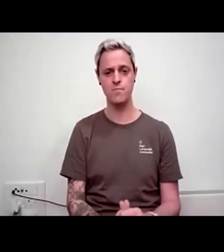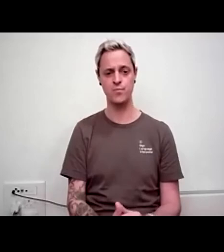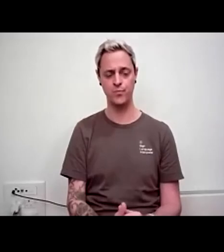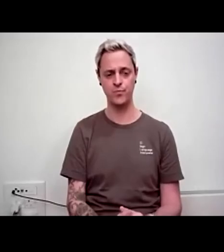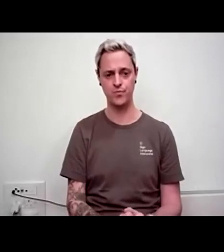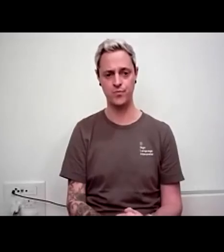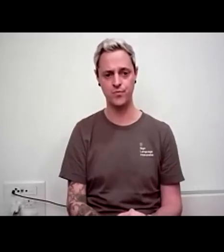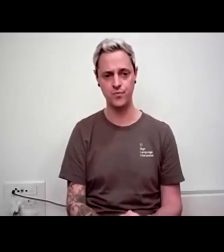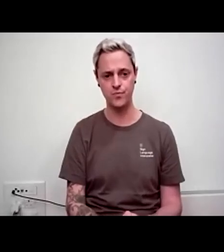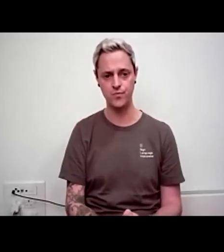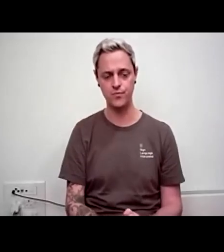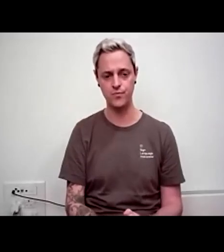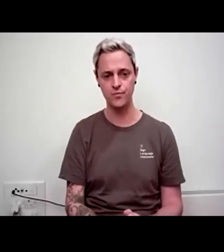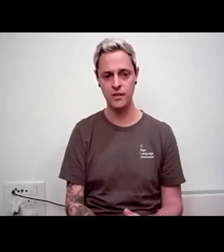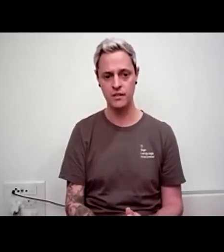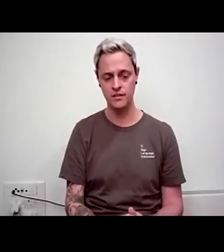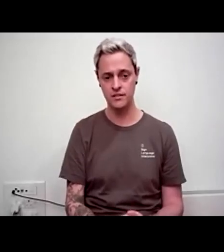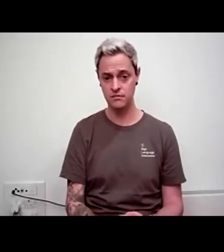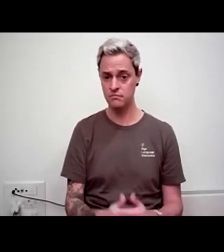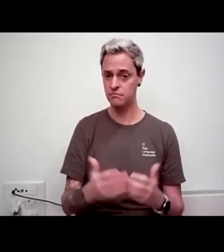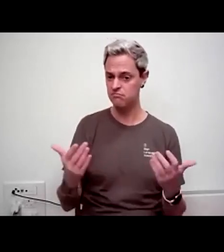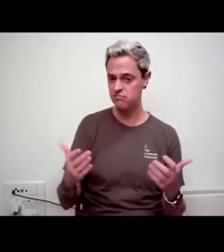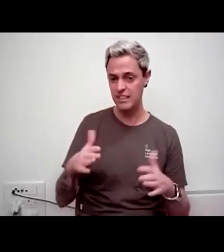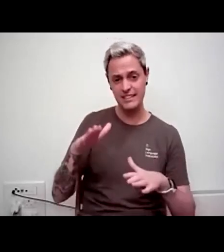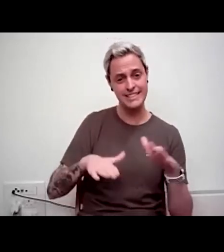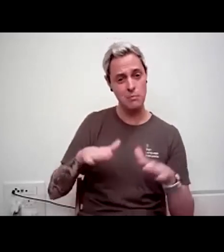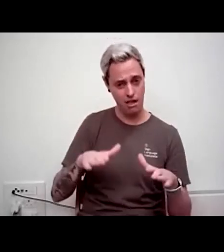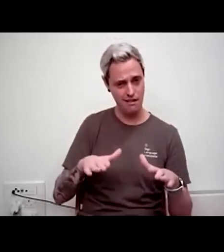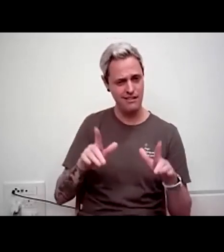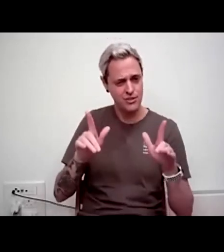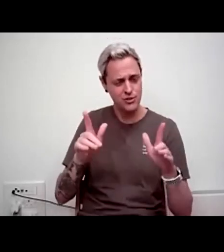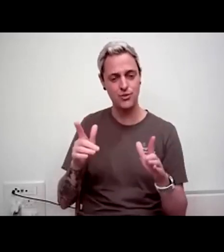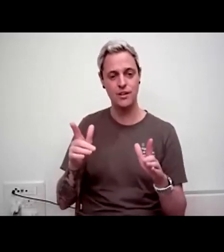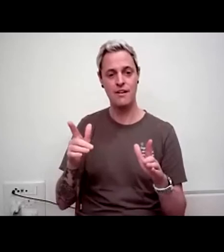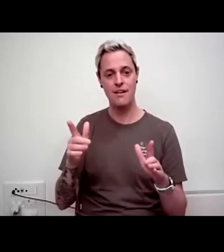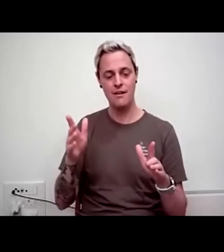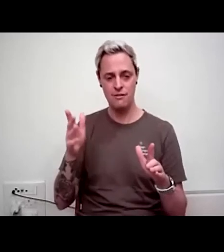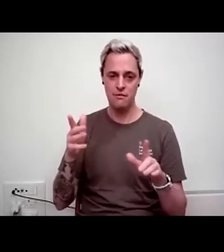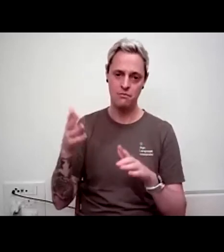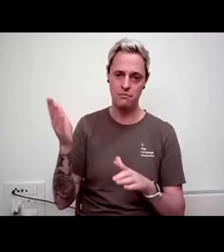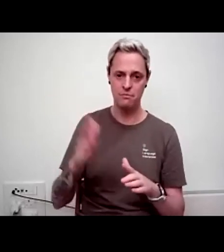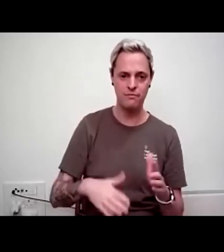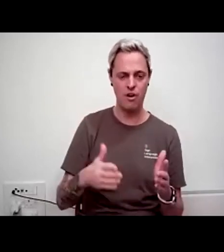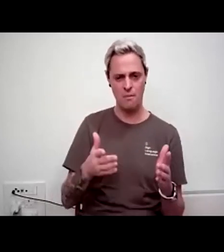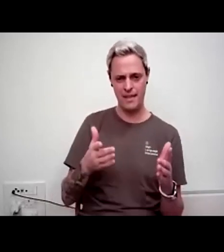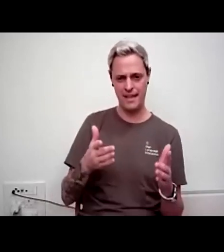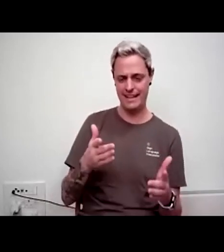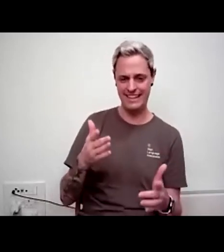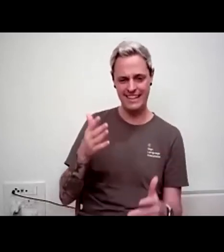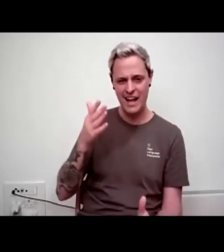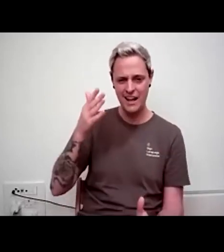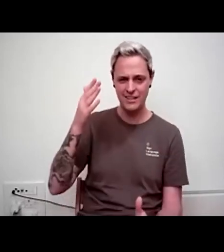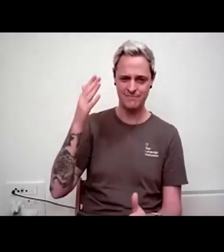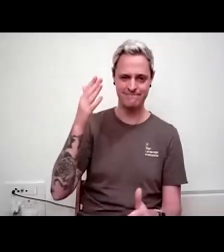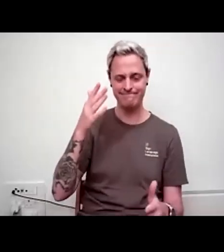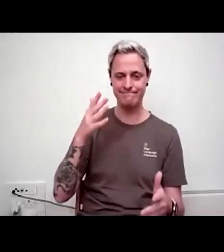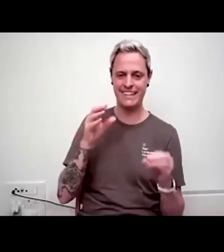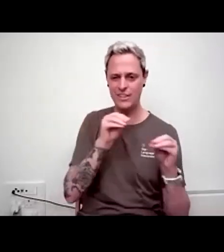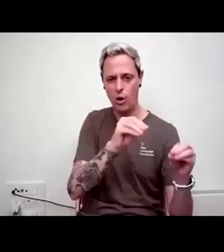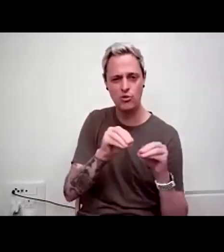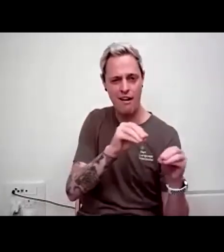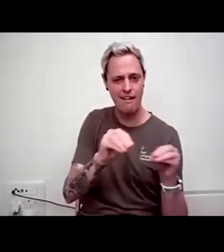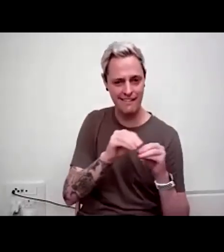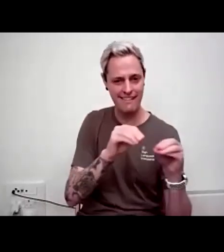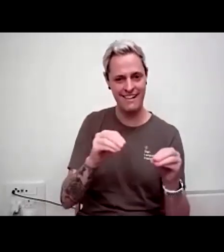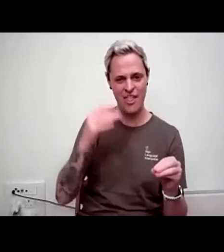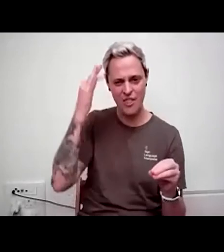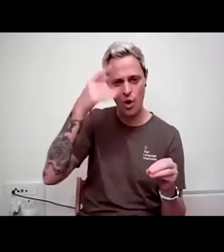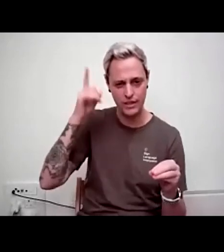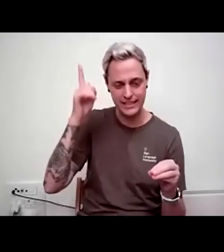And this corresponds to what we might also see as a shift in doctrinal loci or kind of thematic teaching in theology.